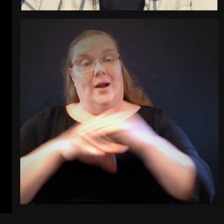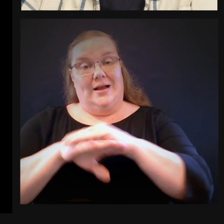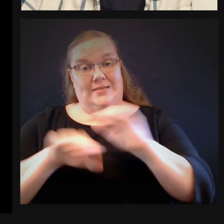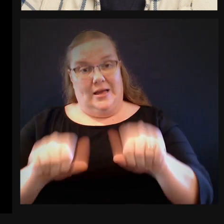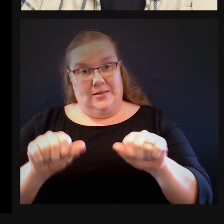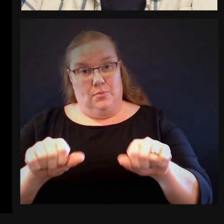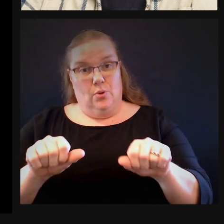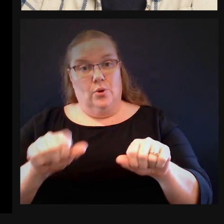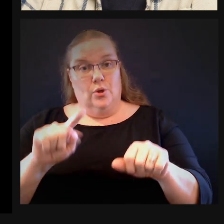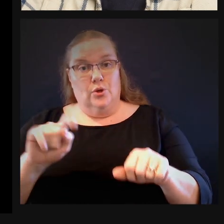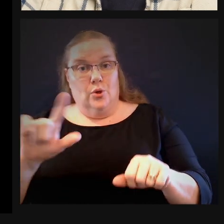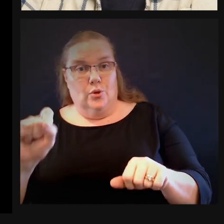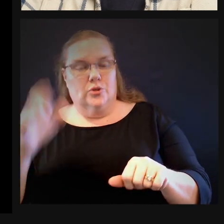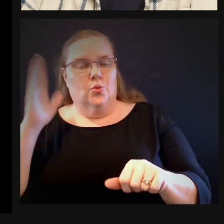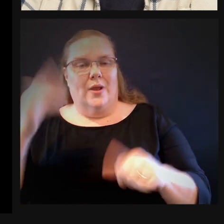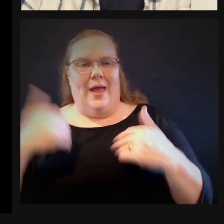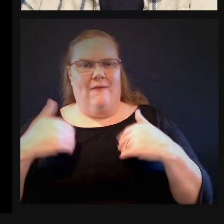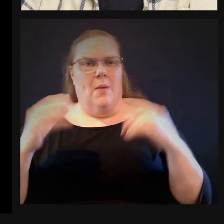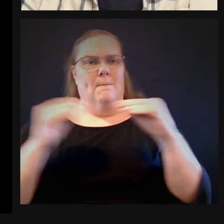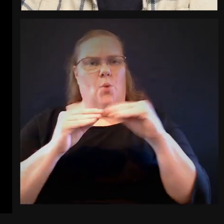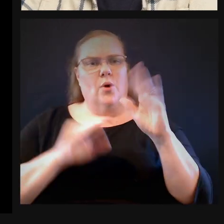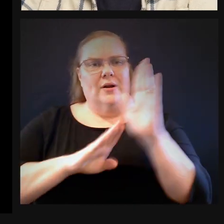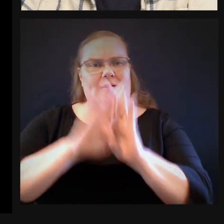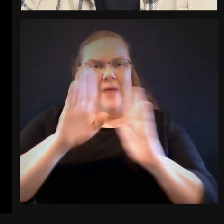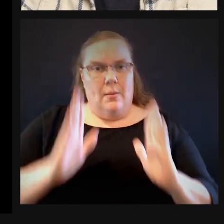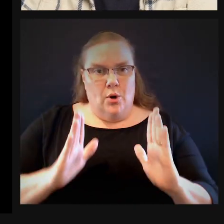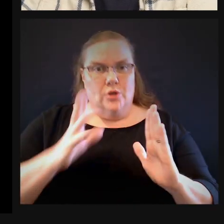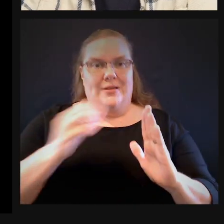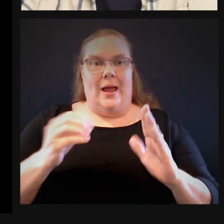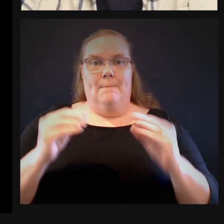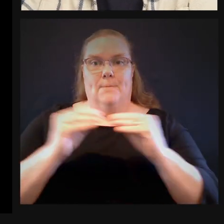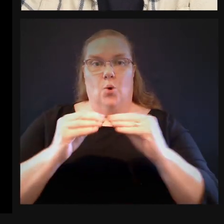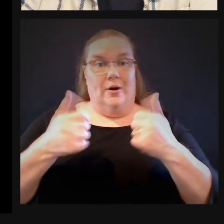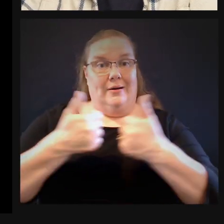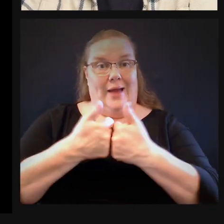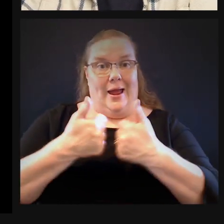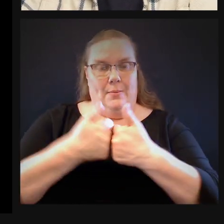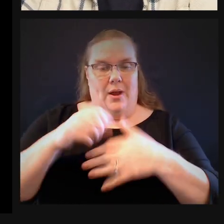will lead to more diverse creators, which will lead to more diverse game content in the world.